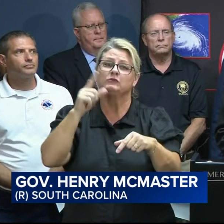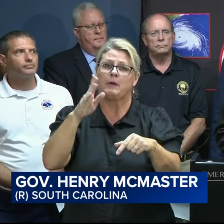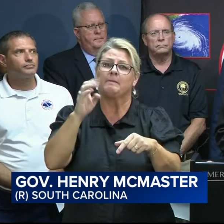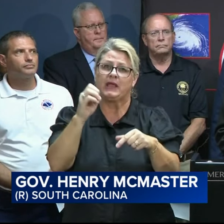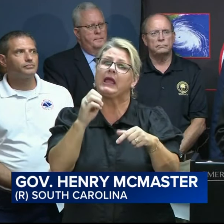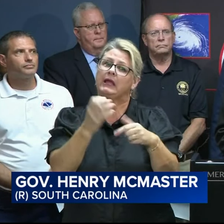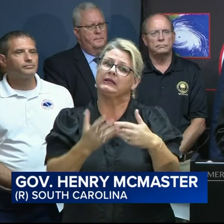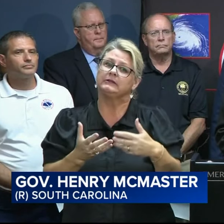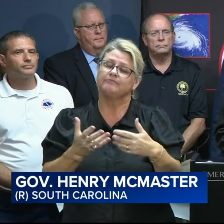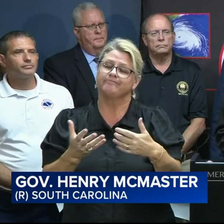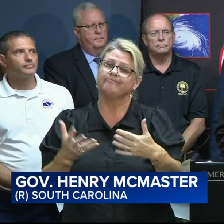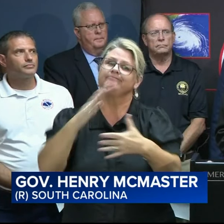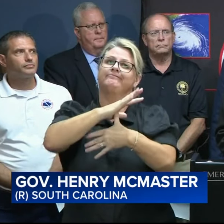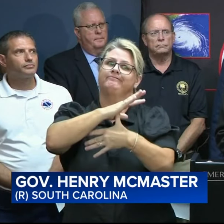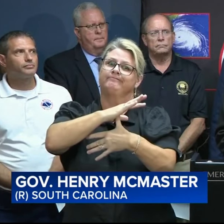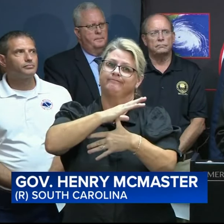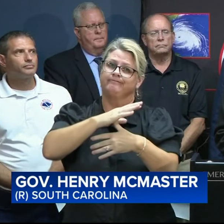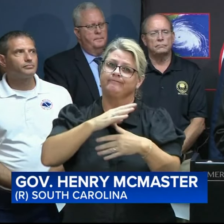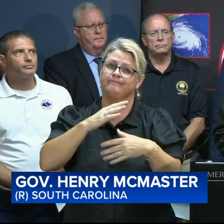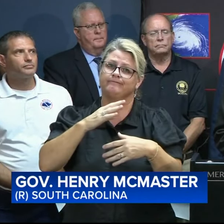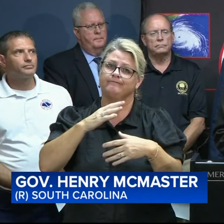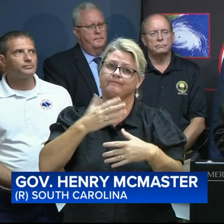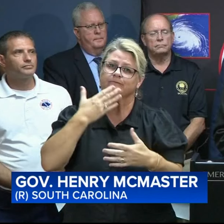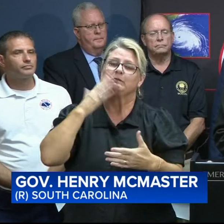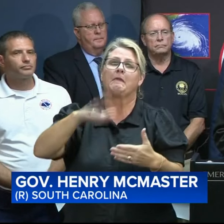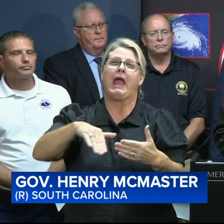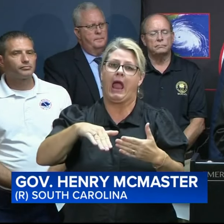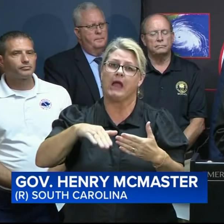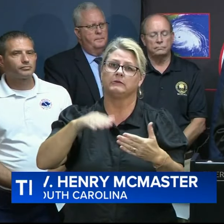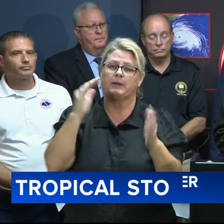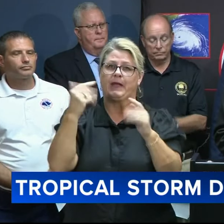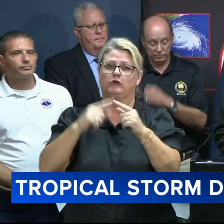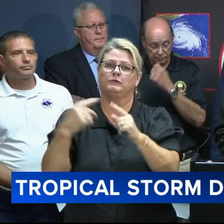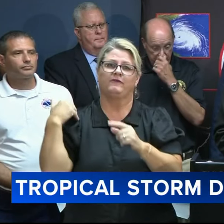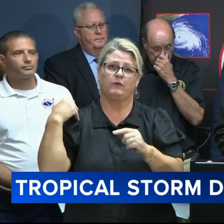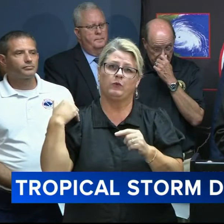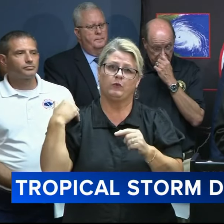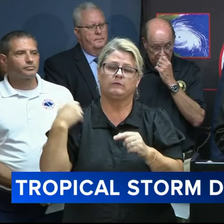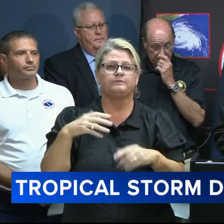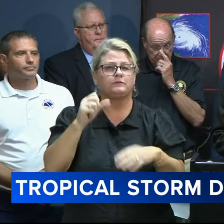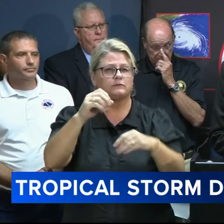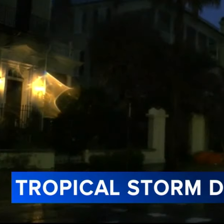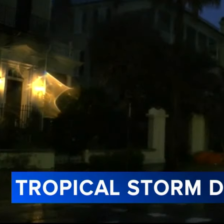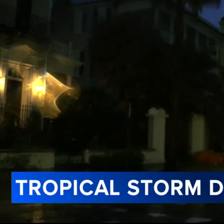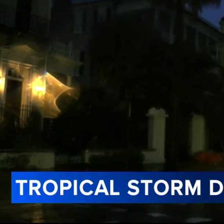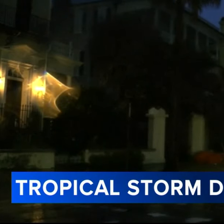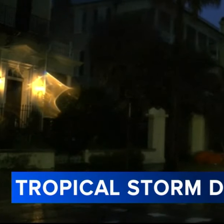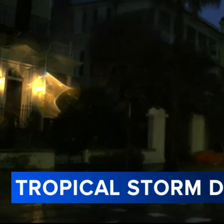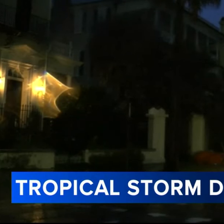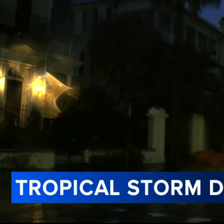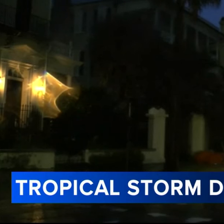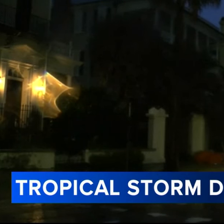MOST WATER WE'VE SEEN FOR A LONG TIME. MAYBE WE DON'T KNOW. SO